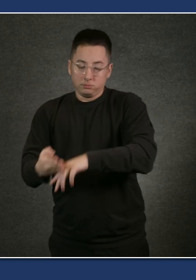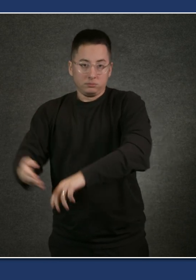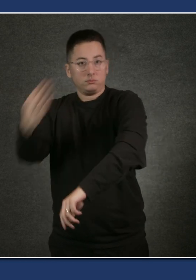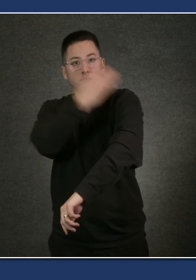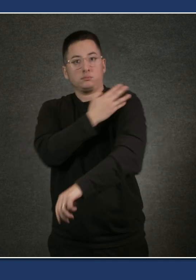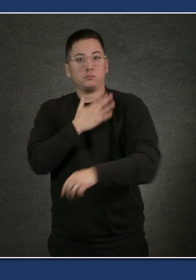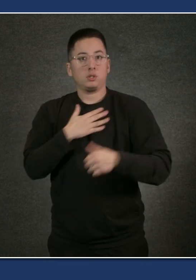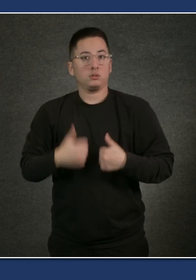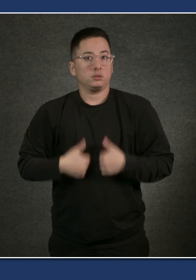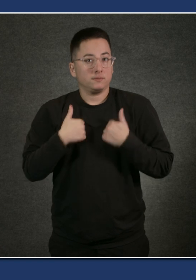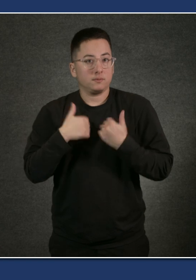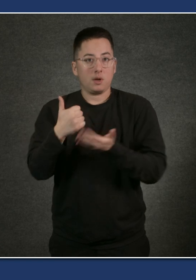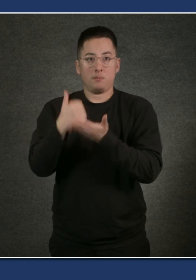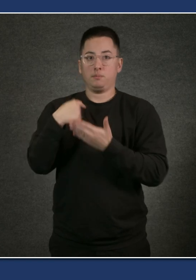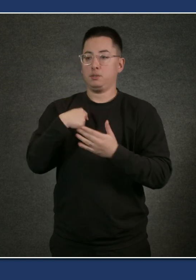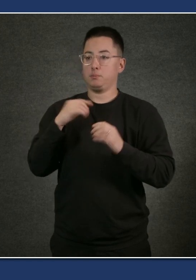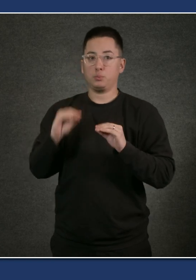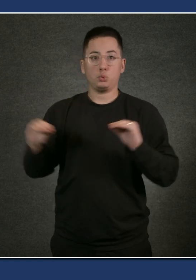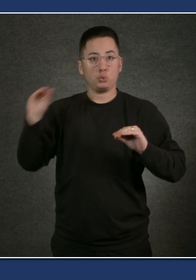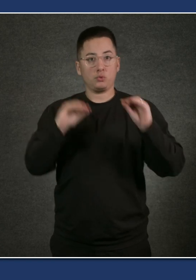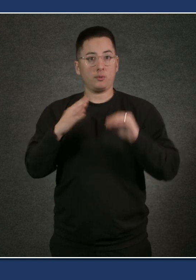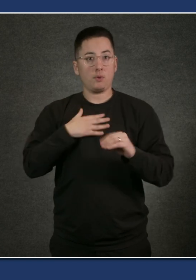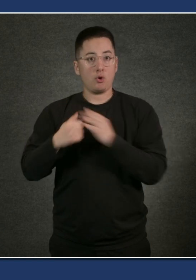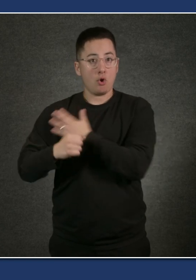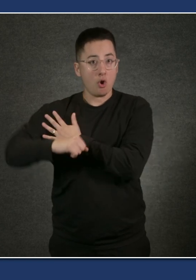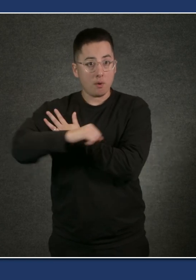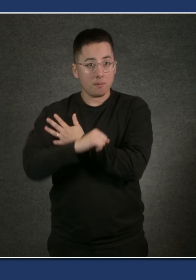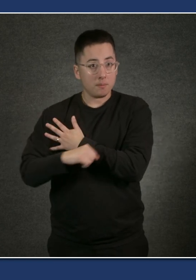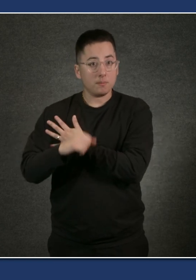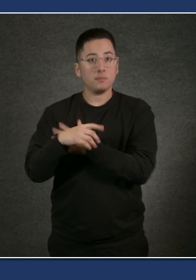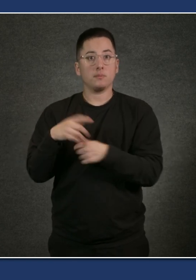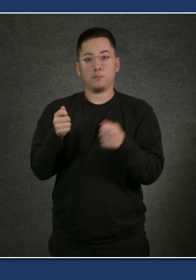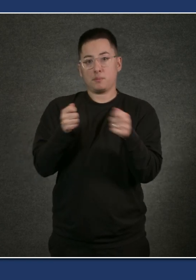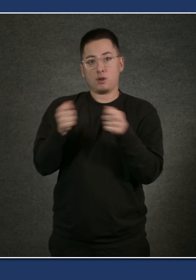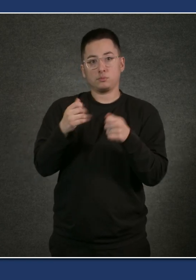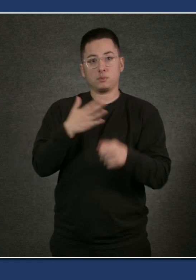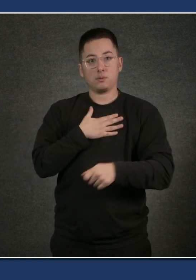me move my arms, manage my blood pressure, improve my mood,